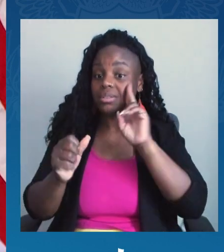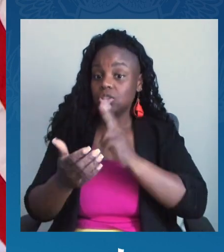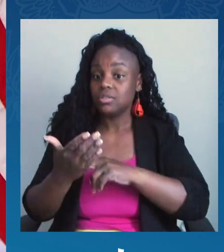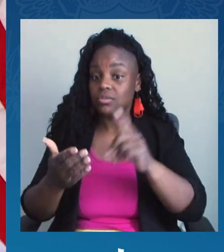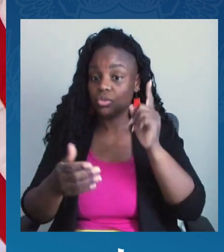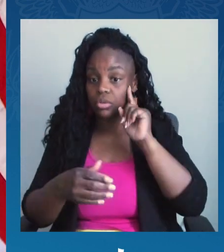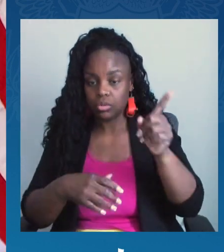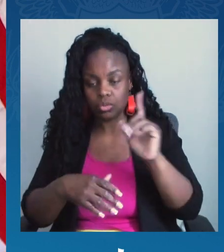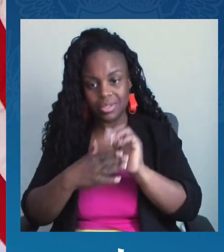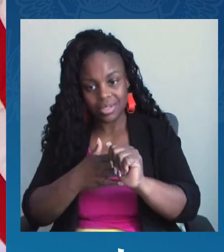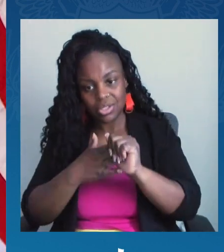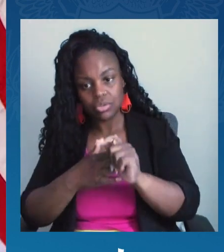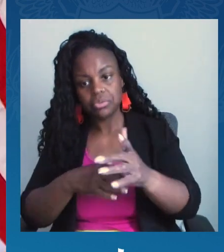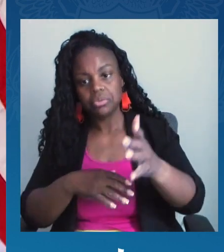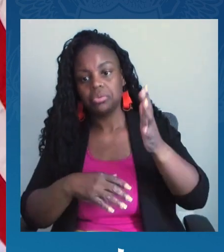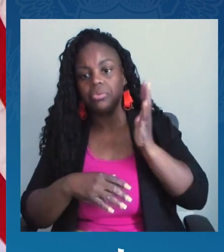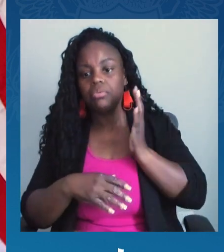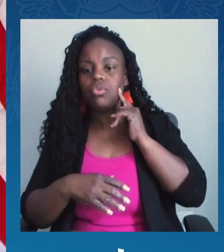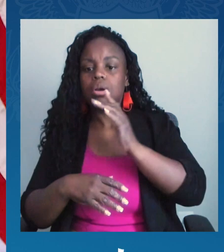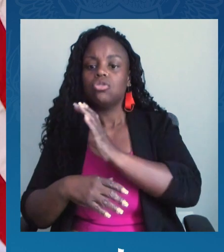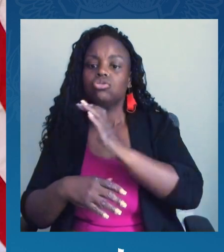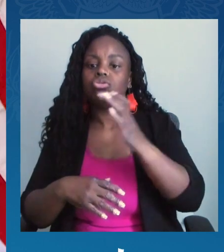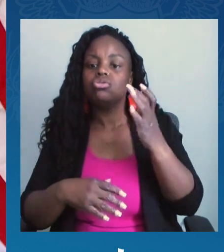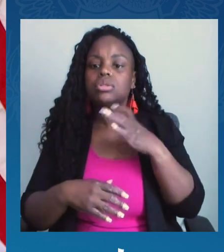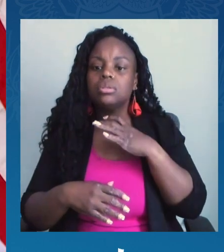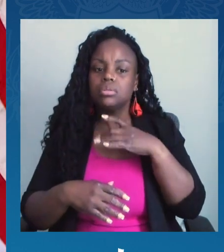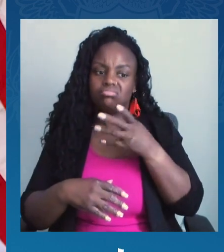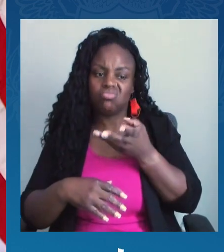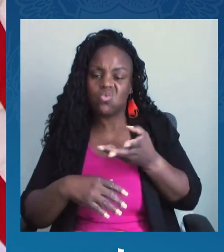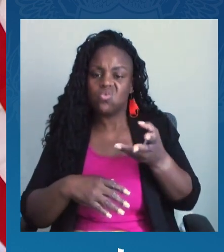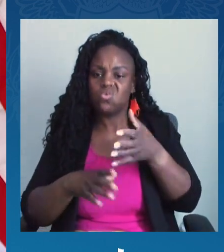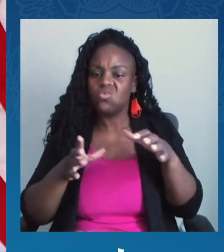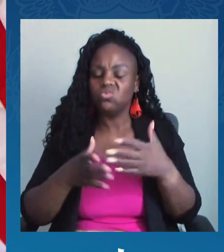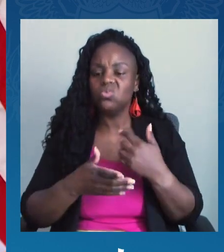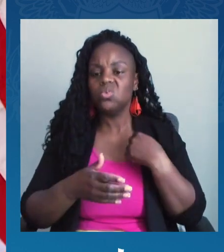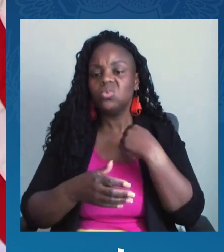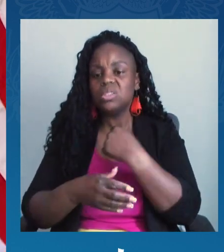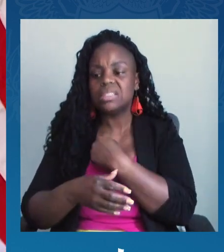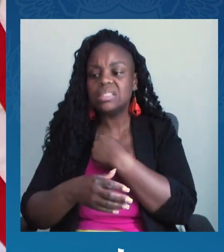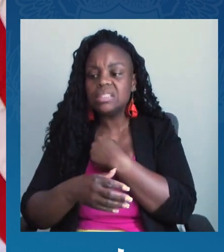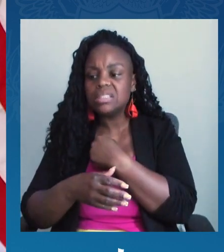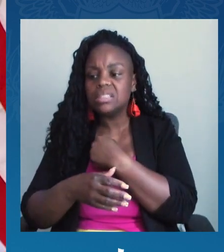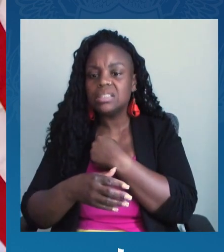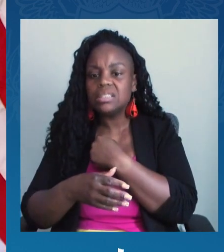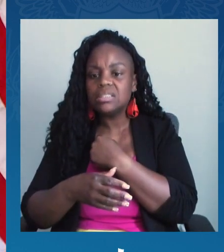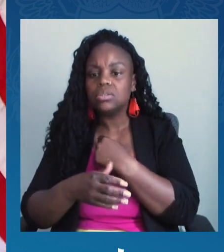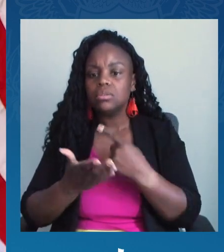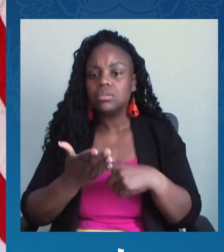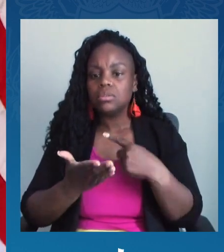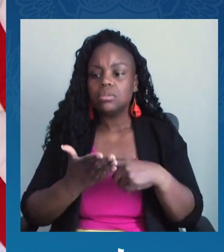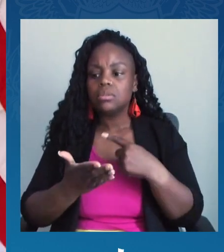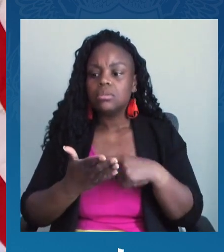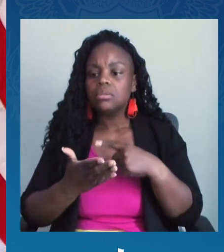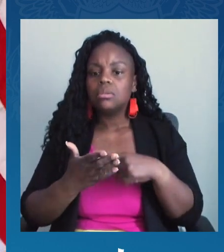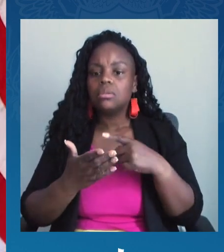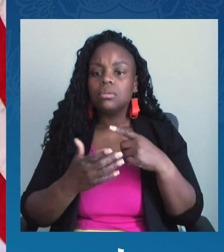We were able to actually bring the Maternal Care Act to the floor of Congress and then,